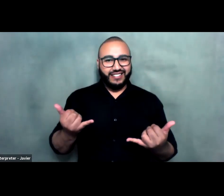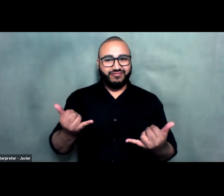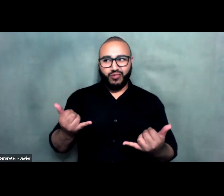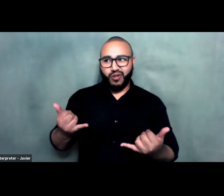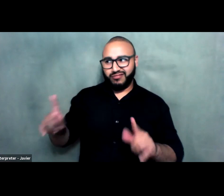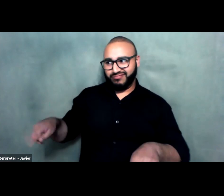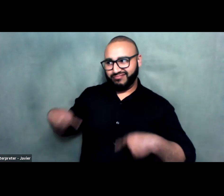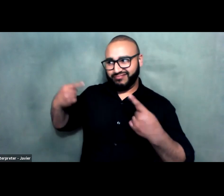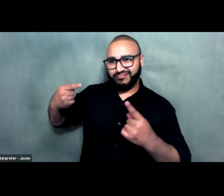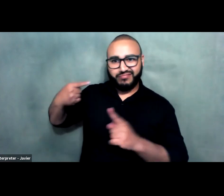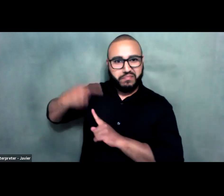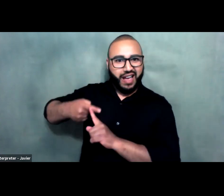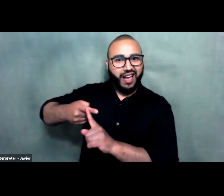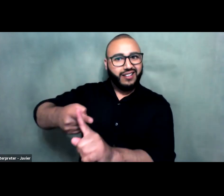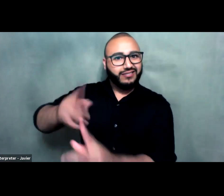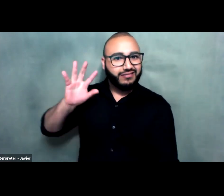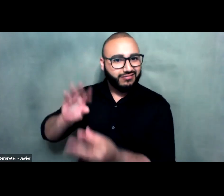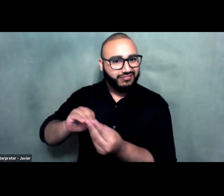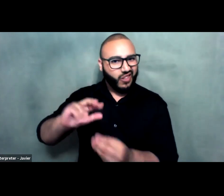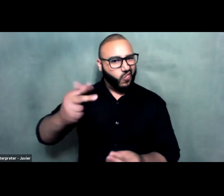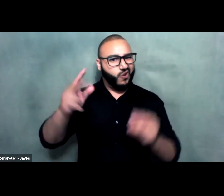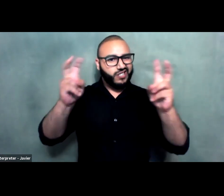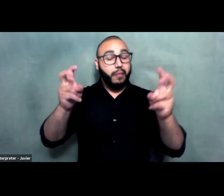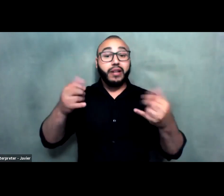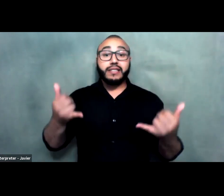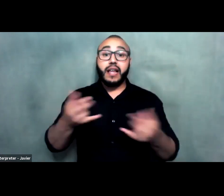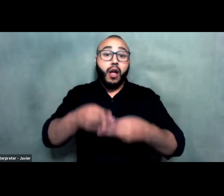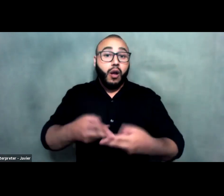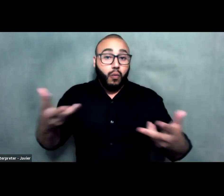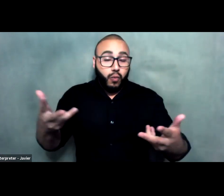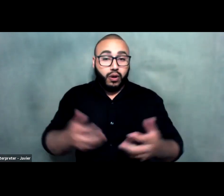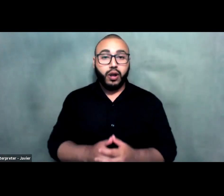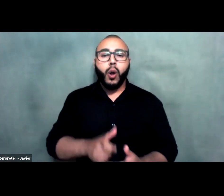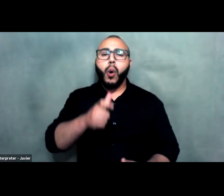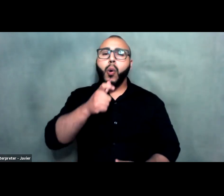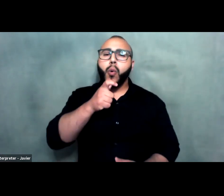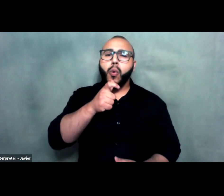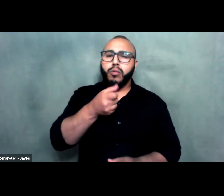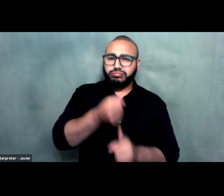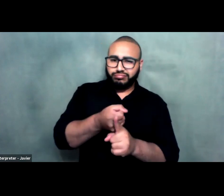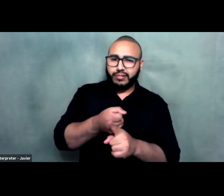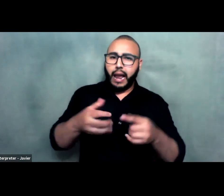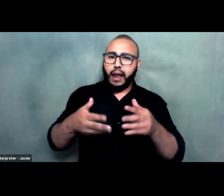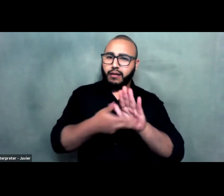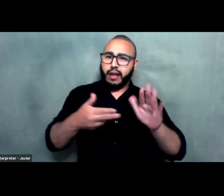couple months. And today's topic is titled, who is an American the immigration debate and